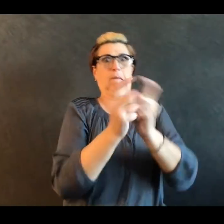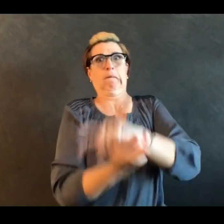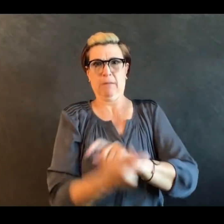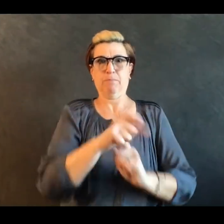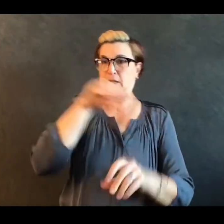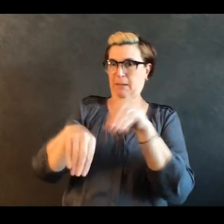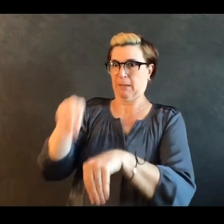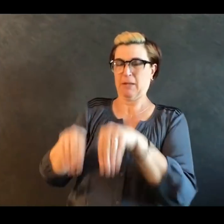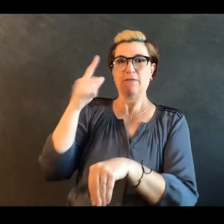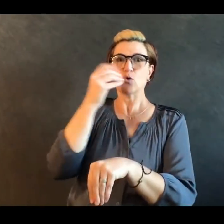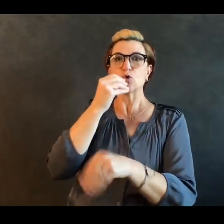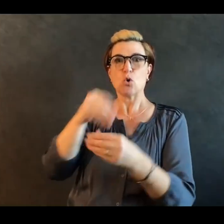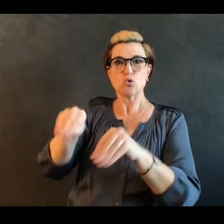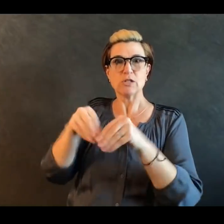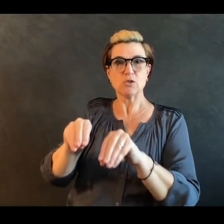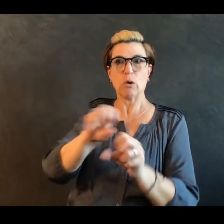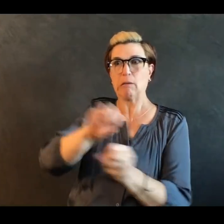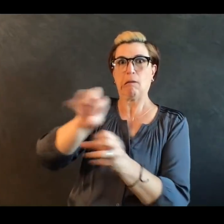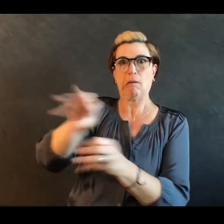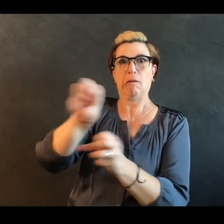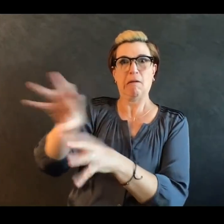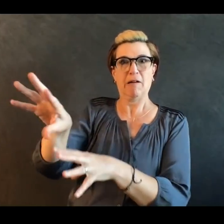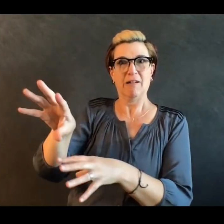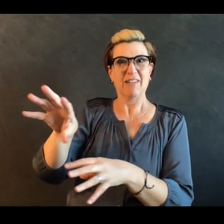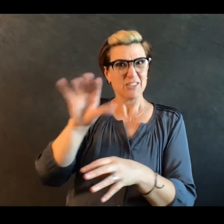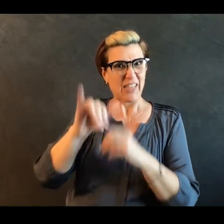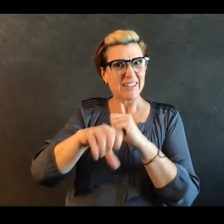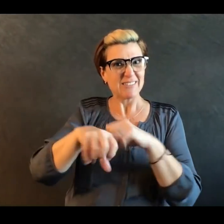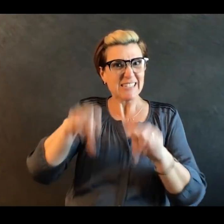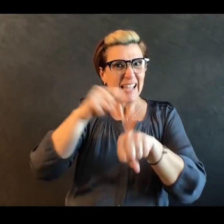taken us a few days to relocate the misalignment between institutional